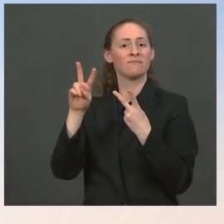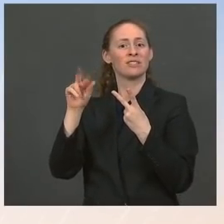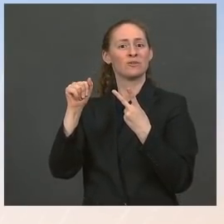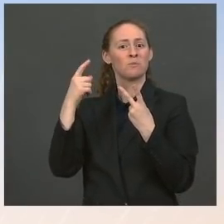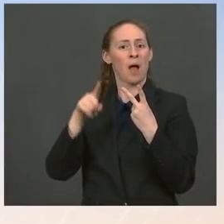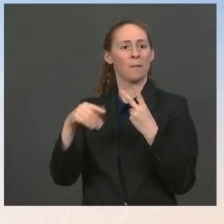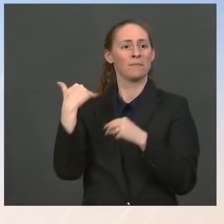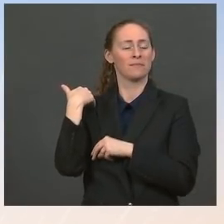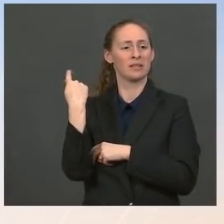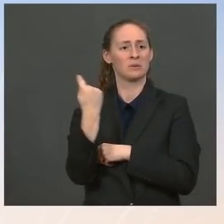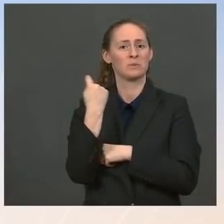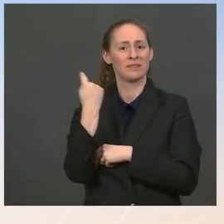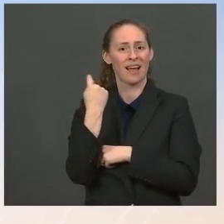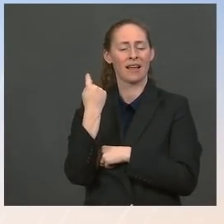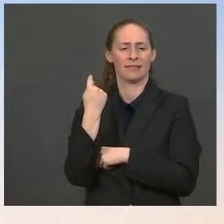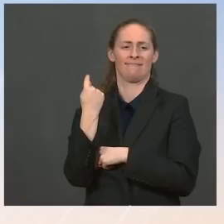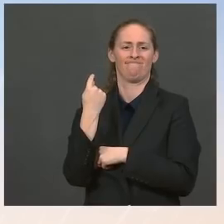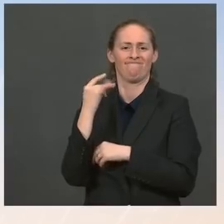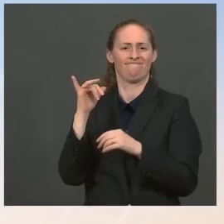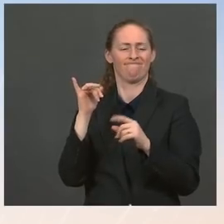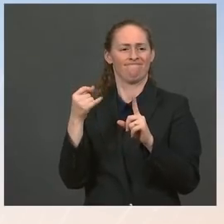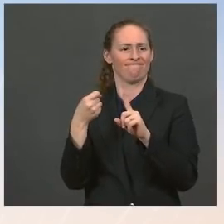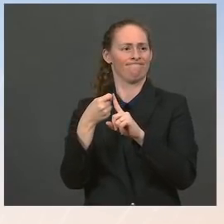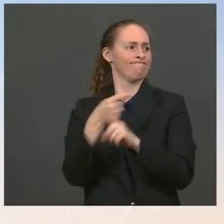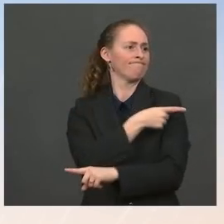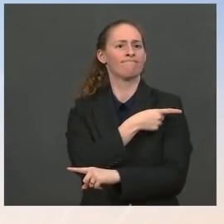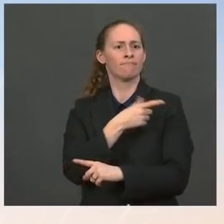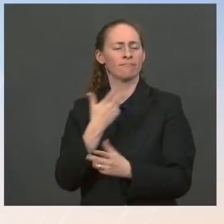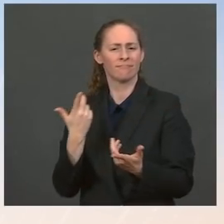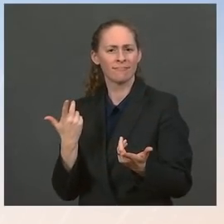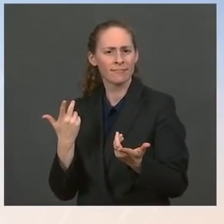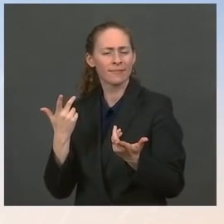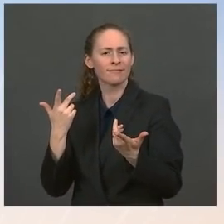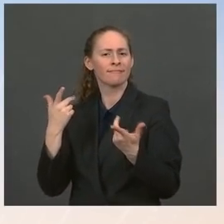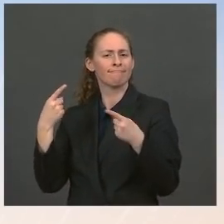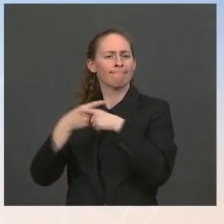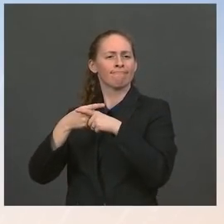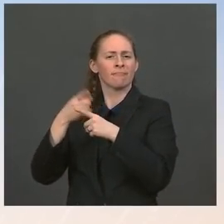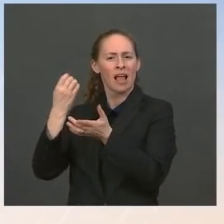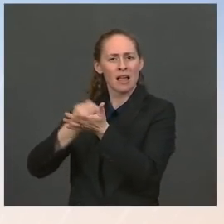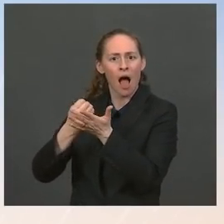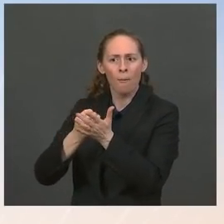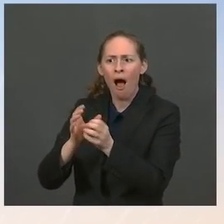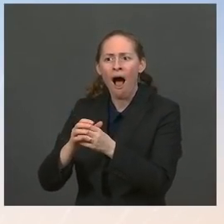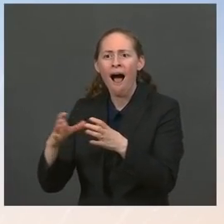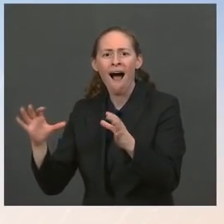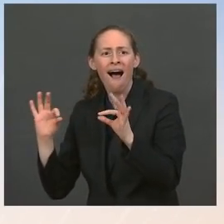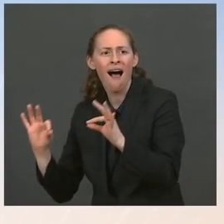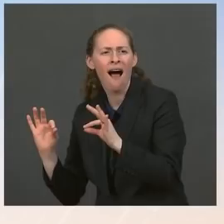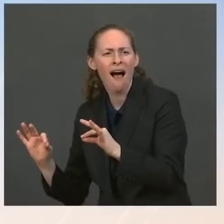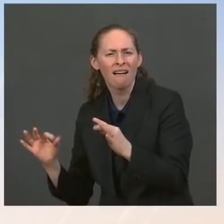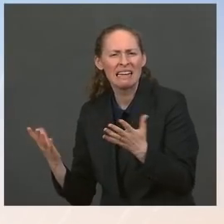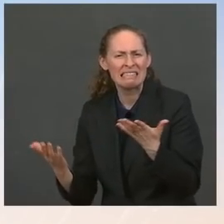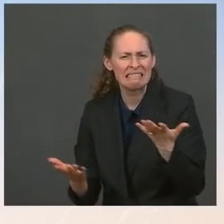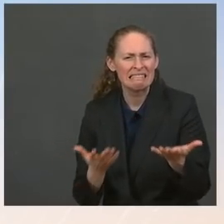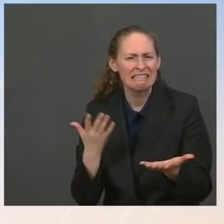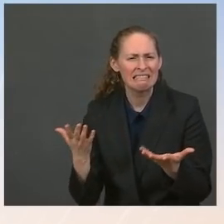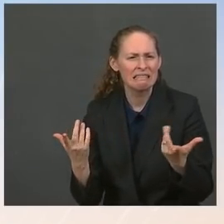in terms of how people are feeling about the economy and about the results so far. Ms. Jean-Pierre: So, I mean, it's basically